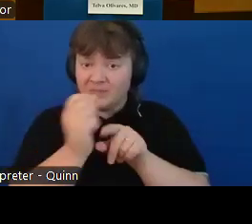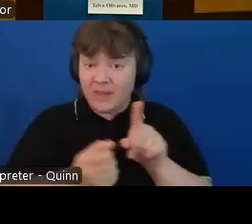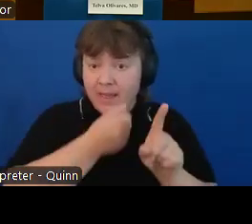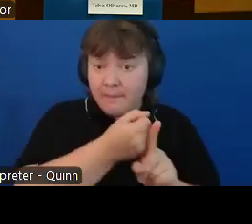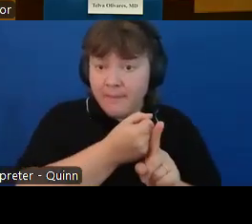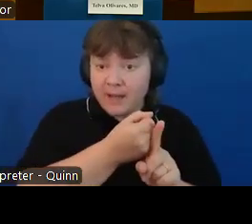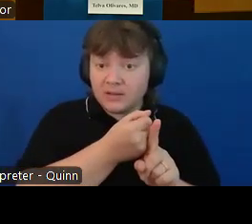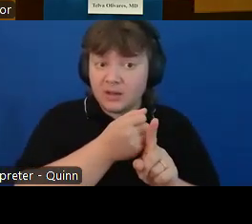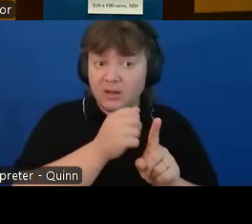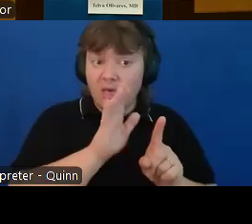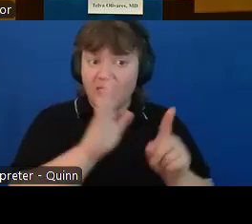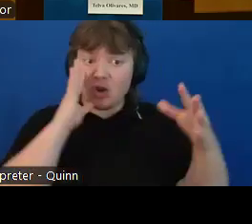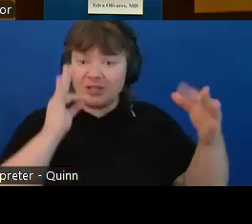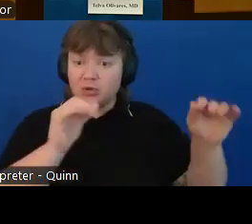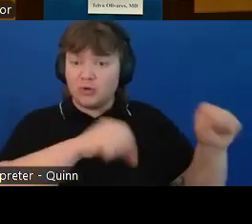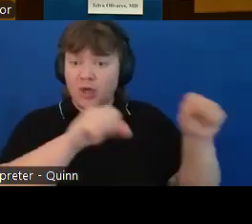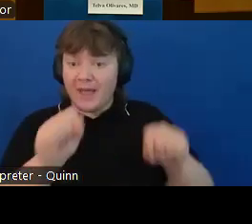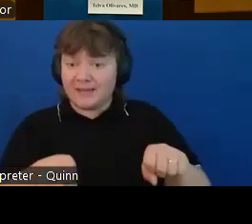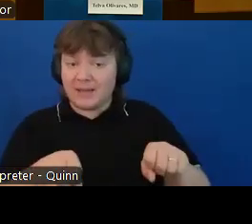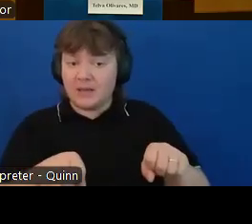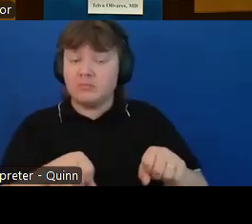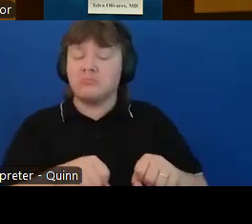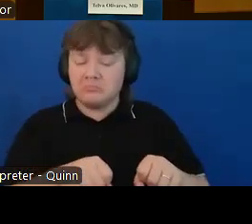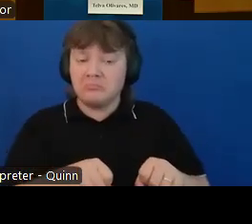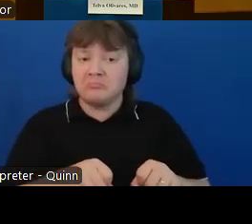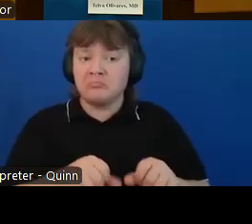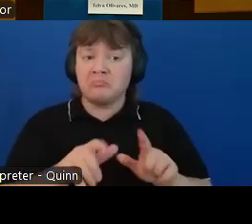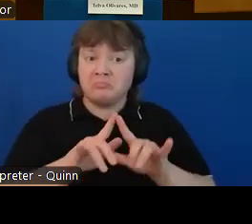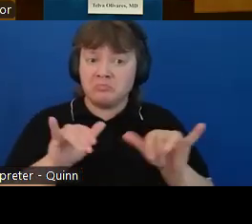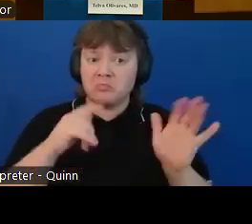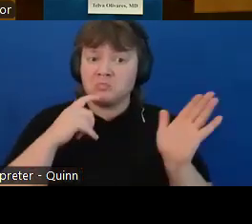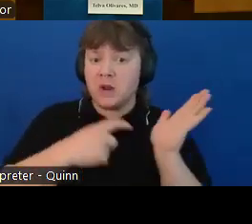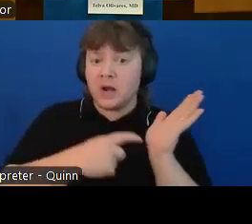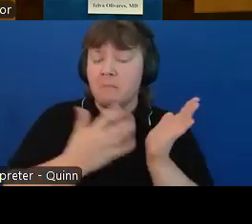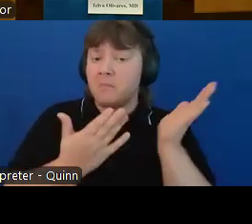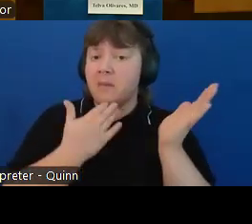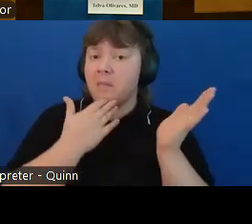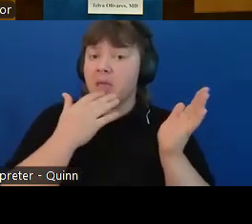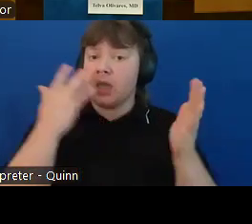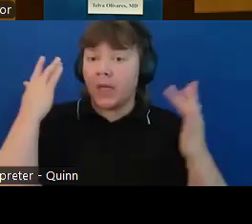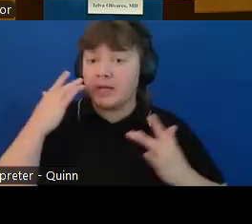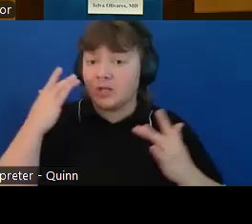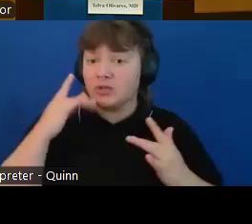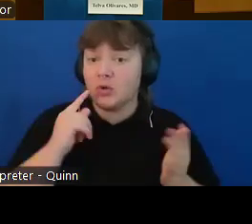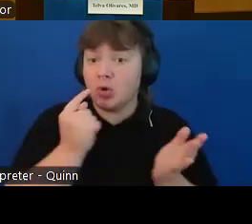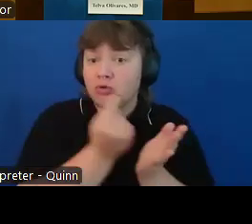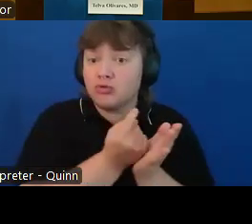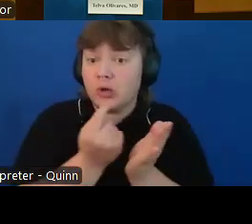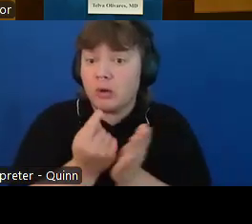uh decisional capacity. Recognizing that there may be treatable conditions here be it through